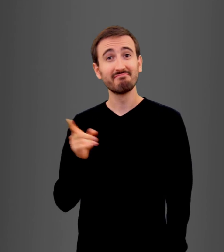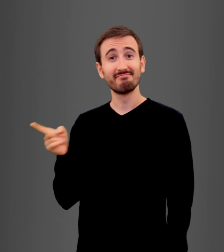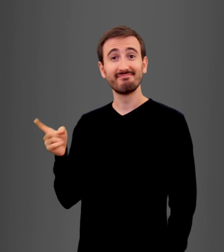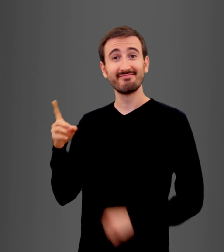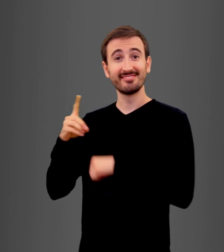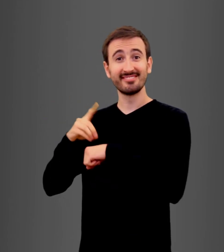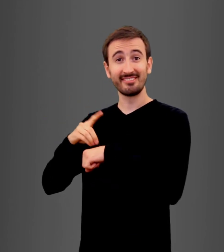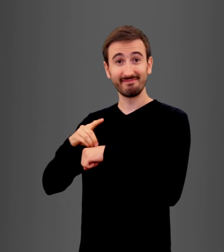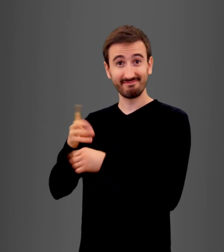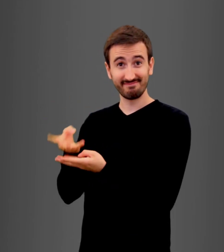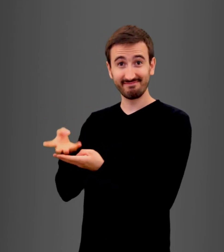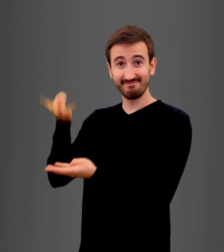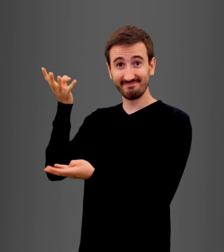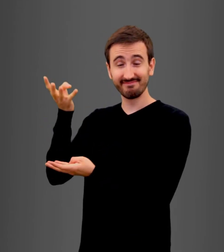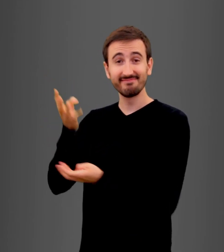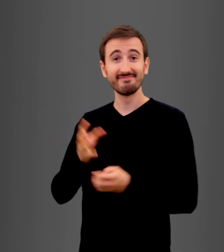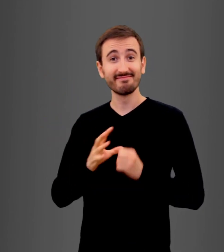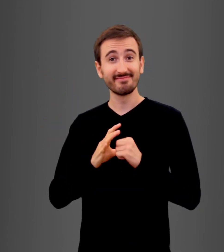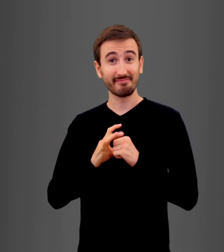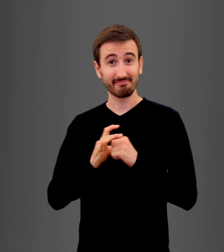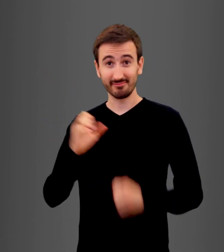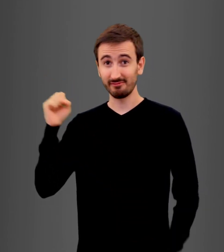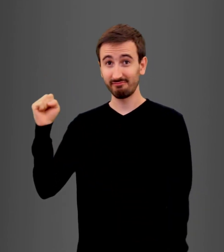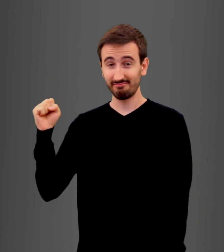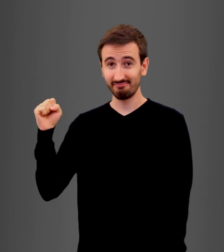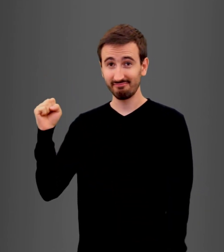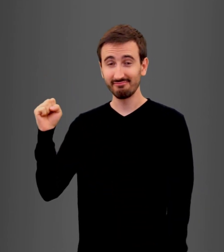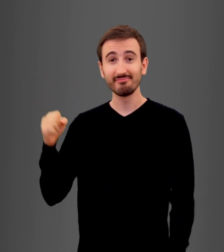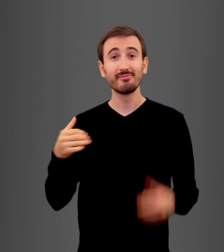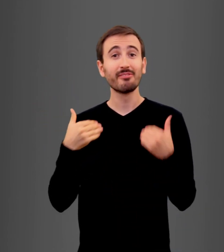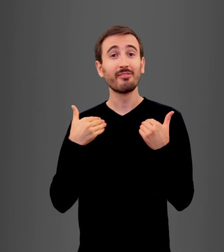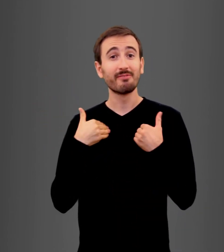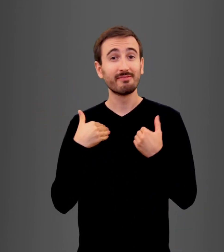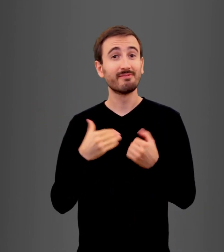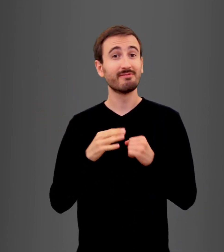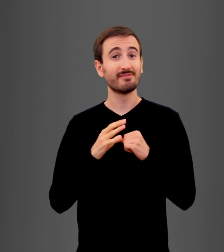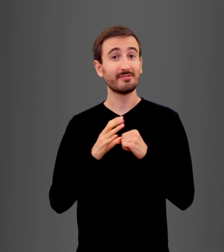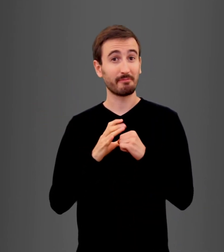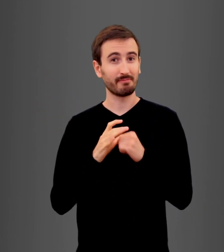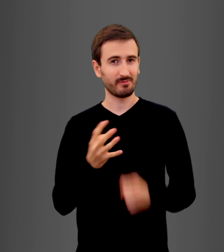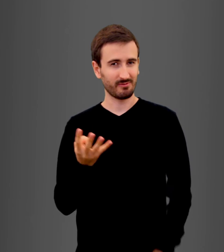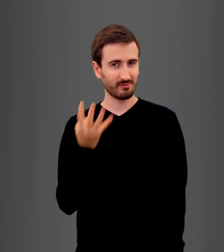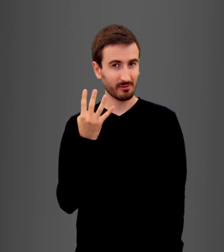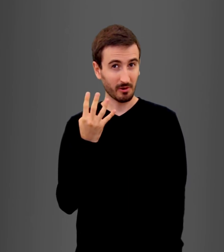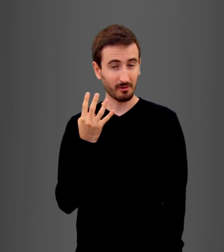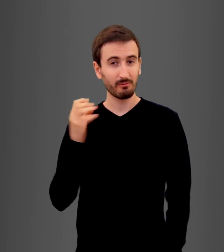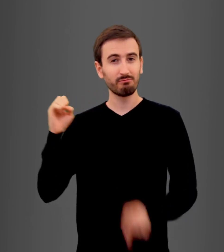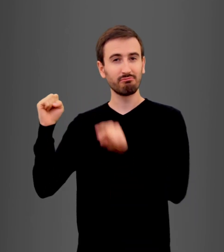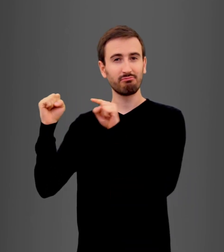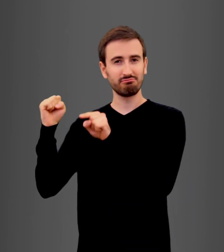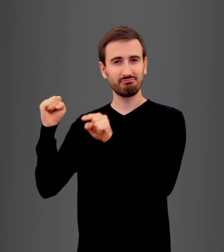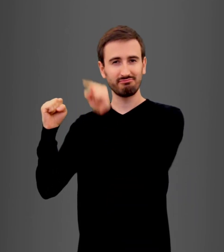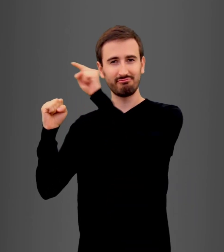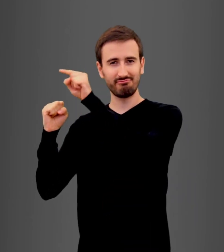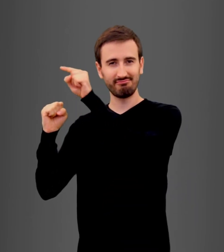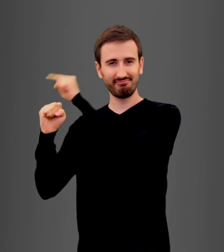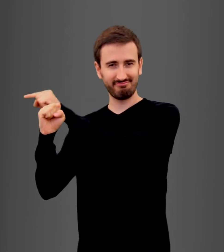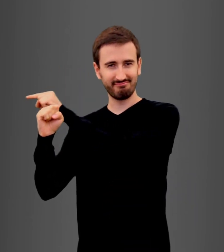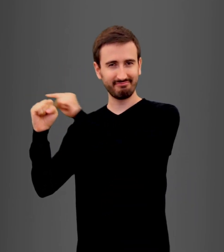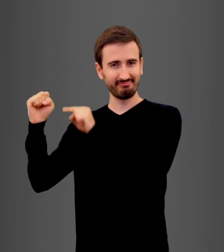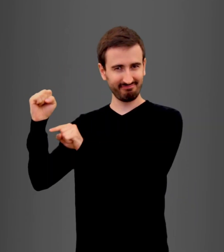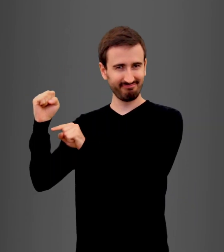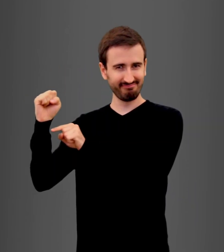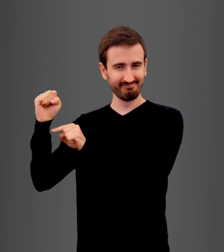Within a diamond lattice, a carbon atom is surrounded by four other carbon atoms